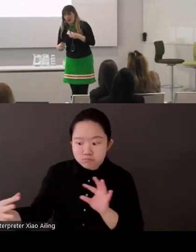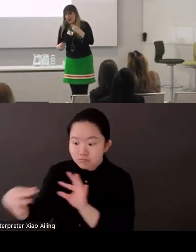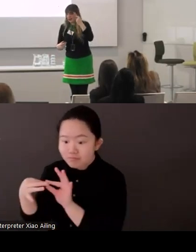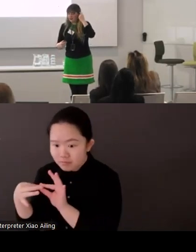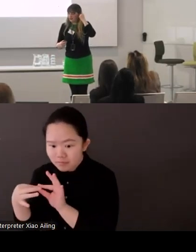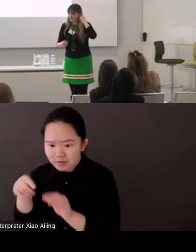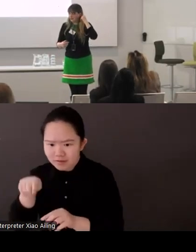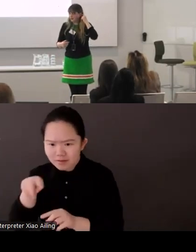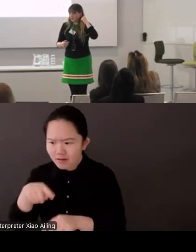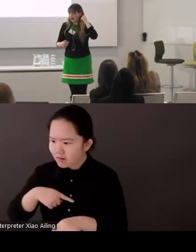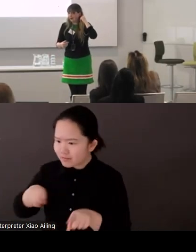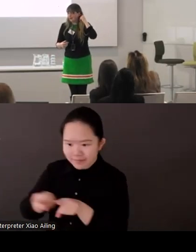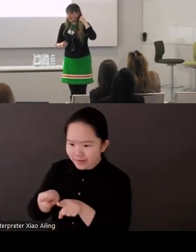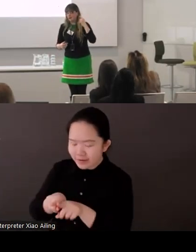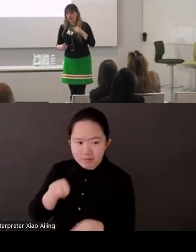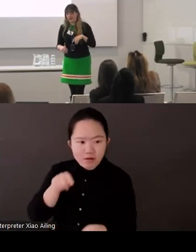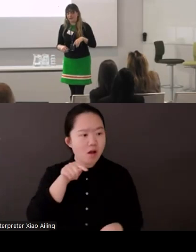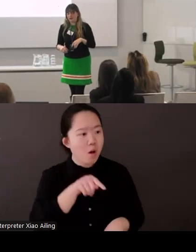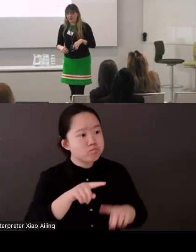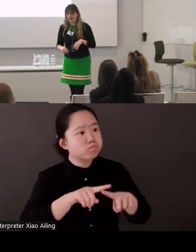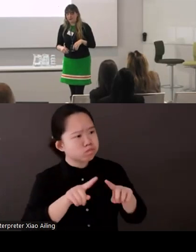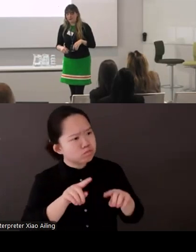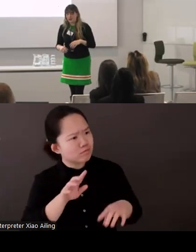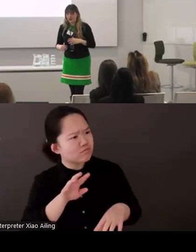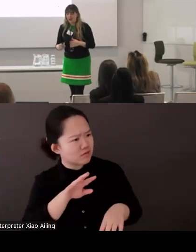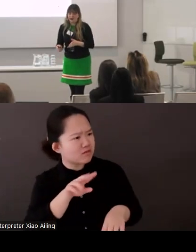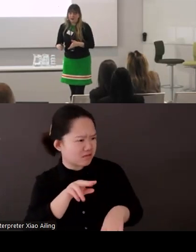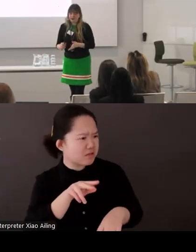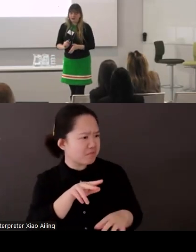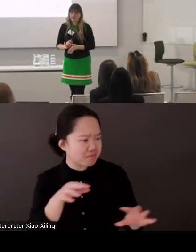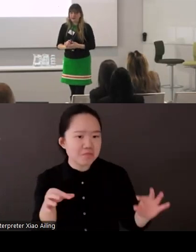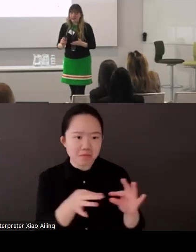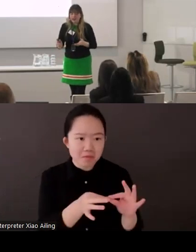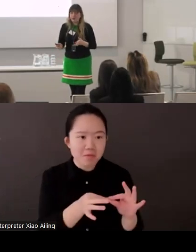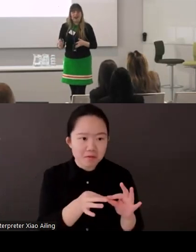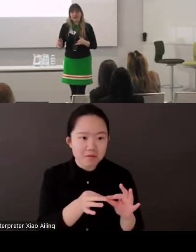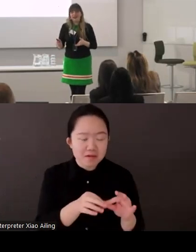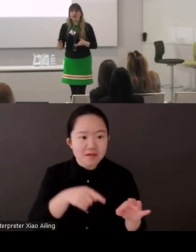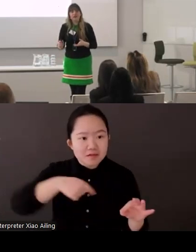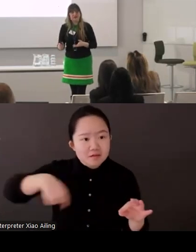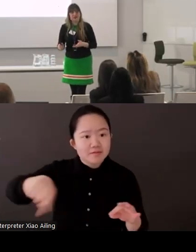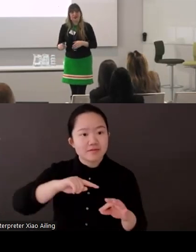And I just think that is pretty wild, that feeling and experience. And another participant said, yeah, and we hardly even know each other.